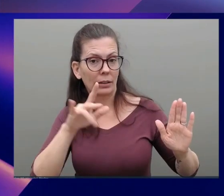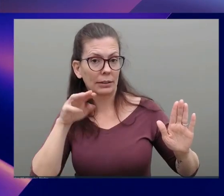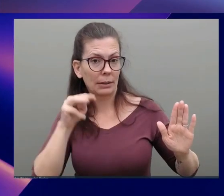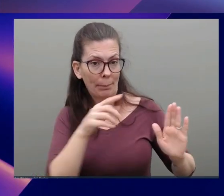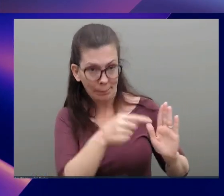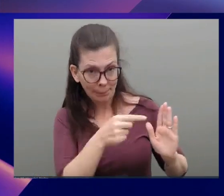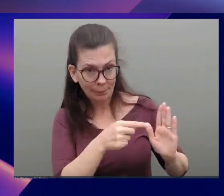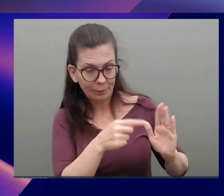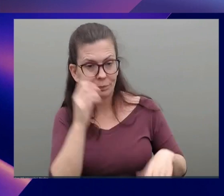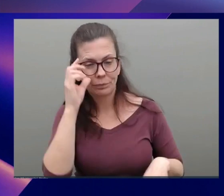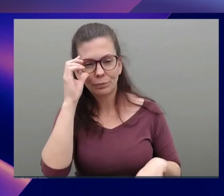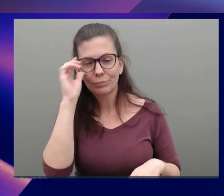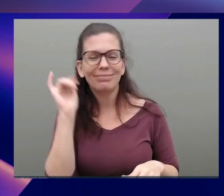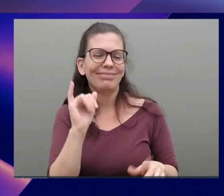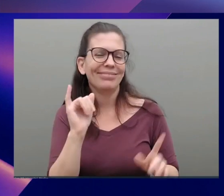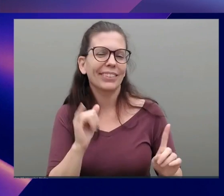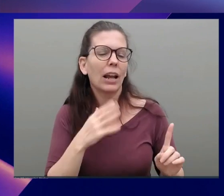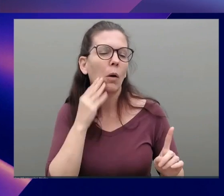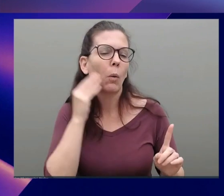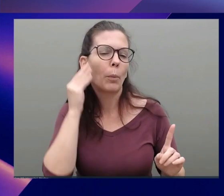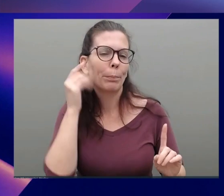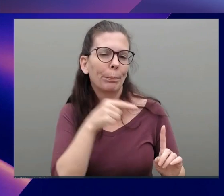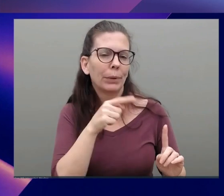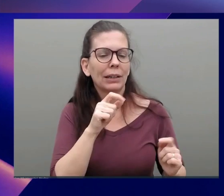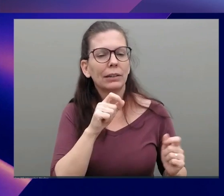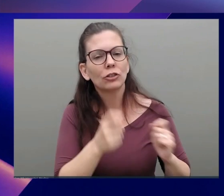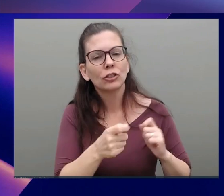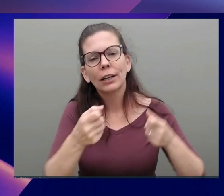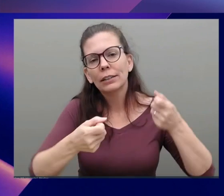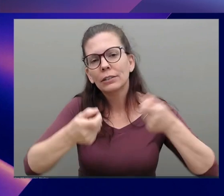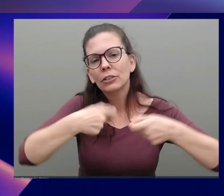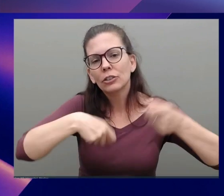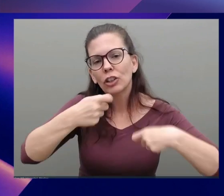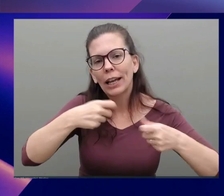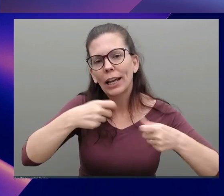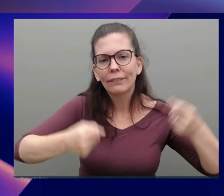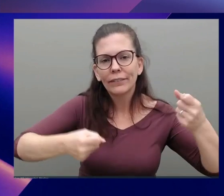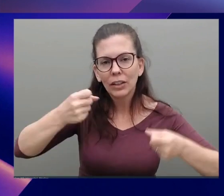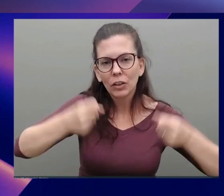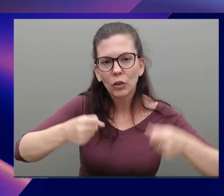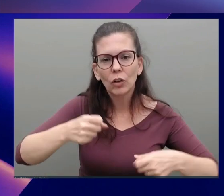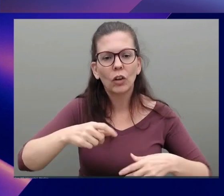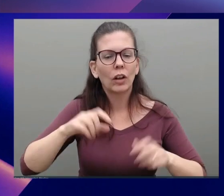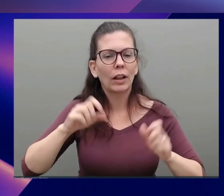it's like my home. It's where I can change the vehicles, it's where I can do things in the game. And this is actually a really great time,